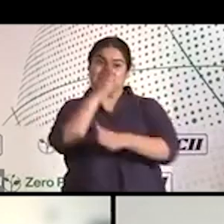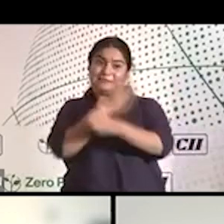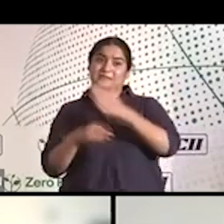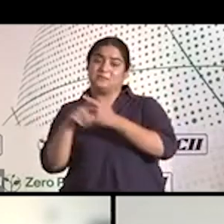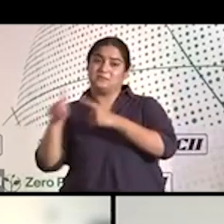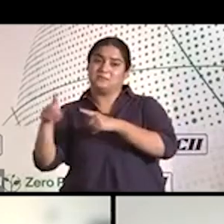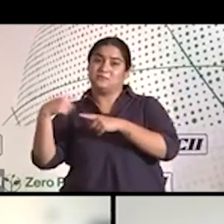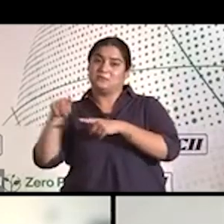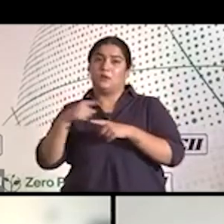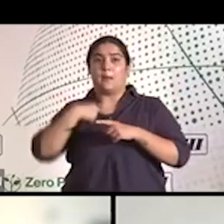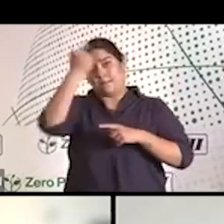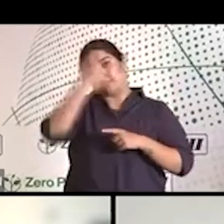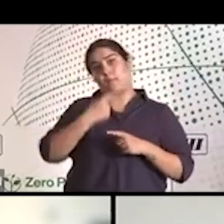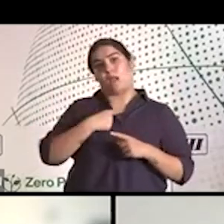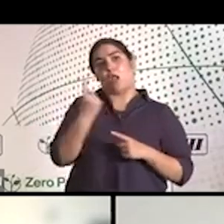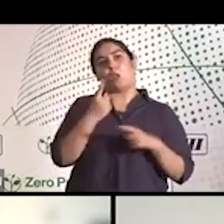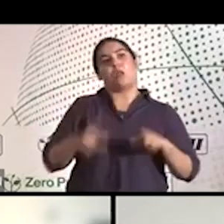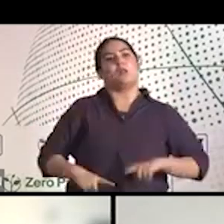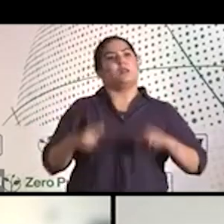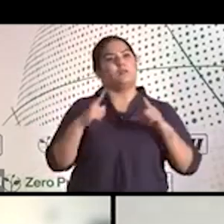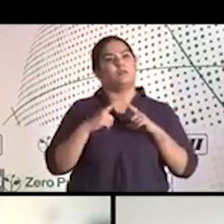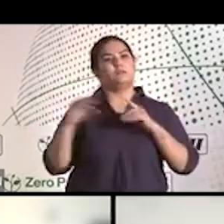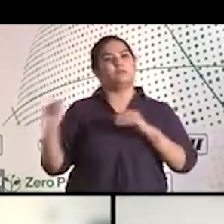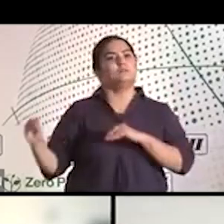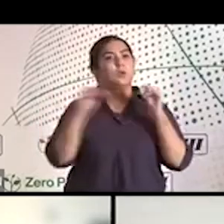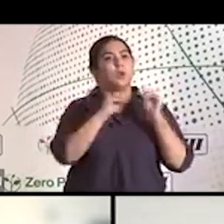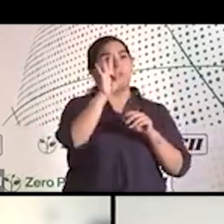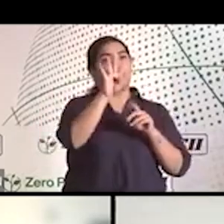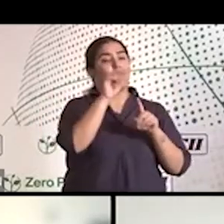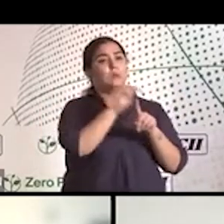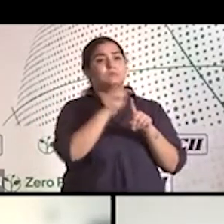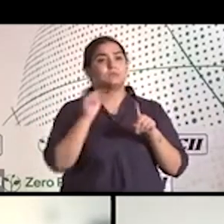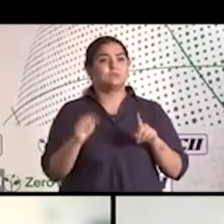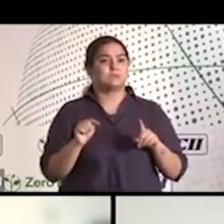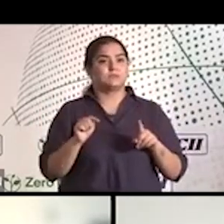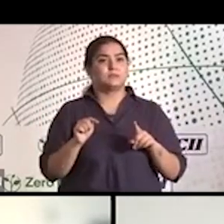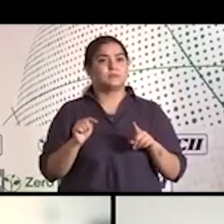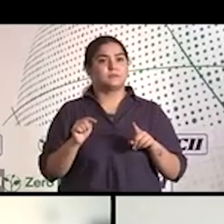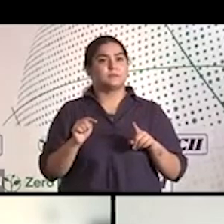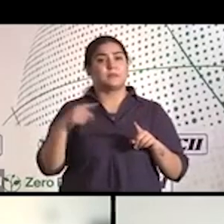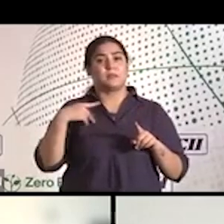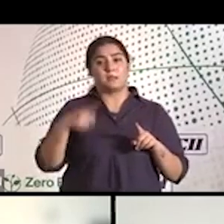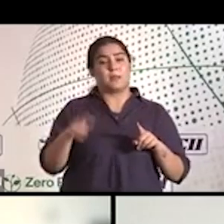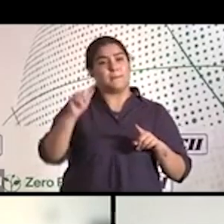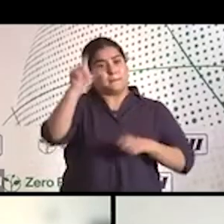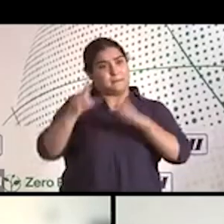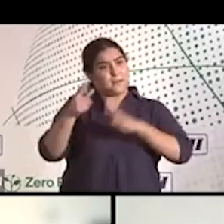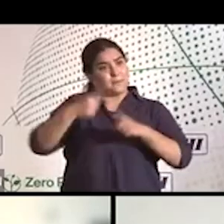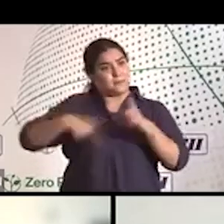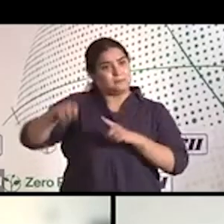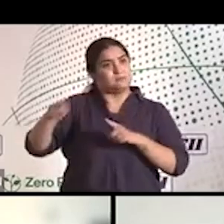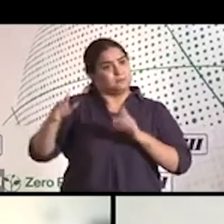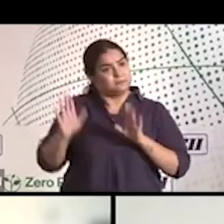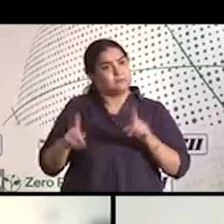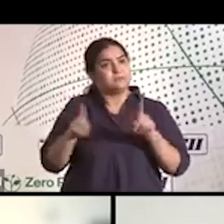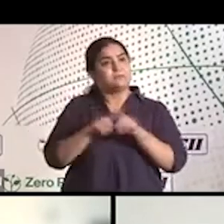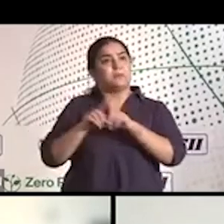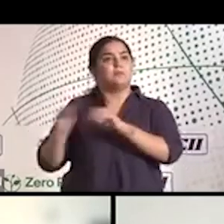who stay alone in India, 4%. Okay. And there are people who are to migrate for them.